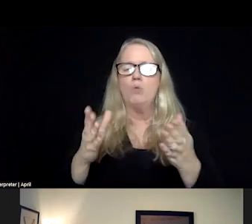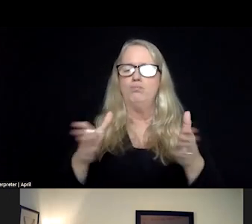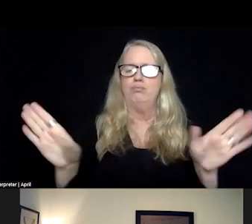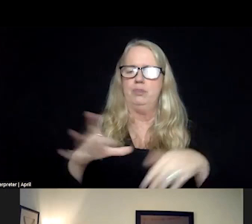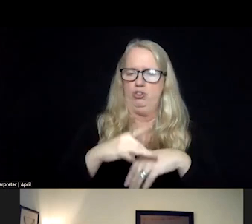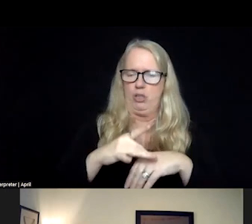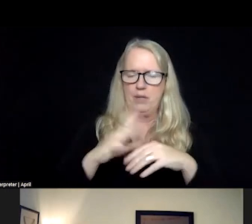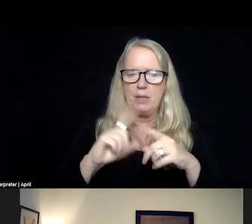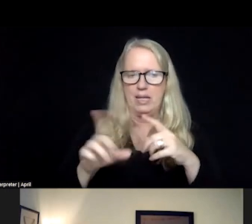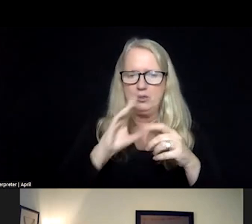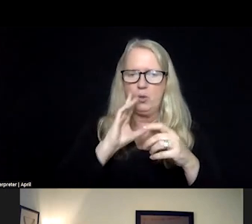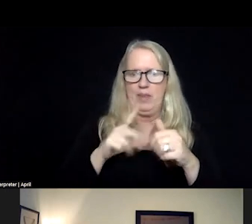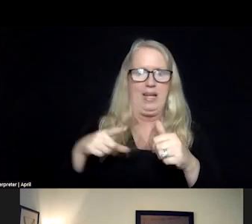FOLKS LIVING IN A 50-MINUTE DERIVE.